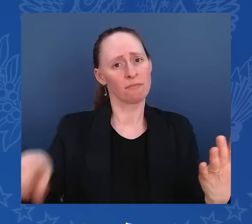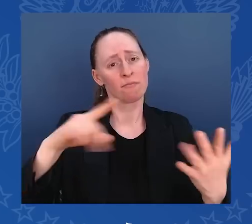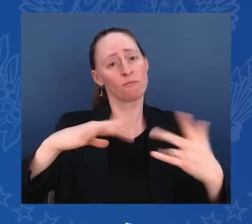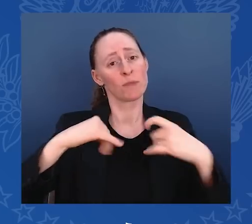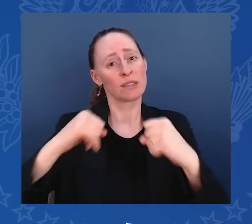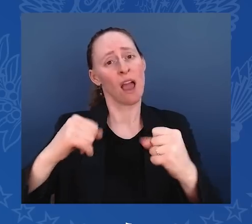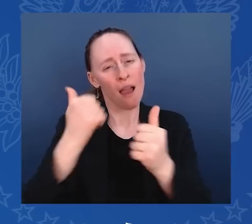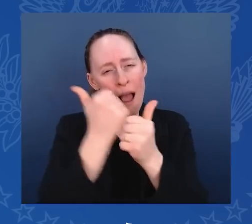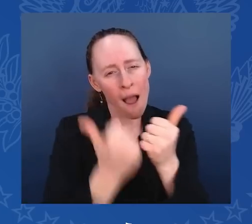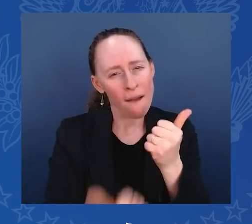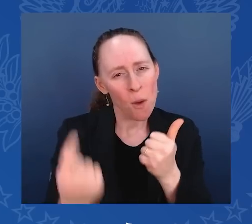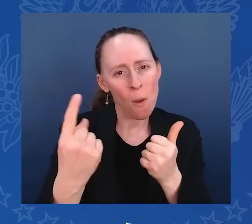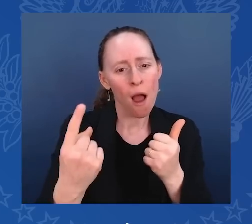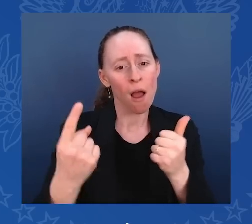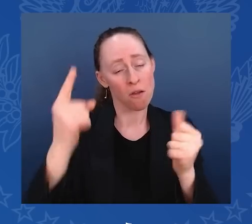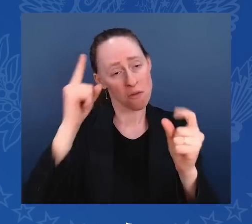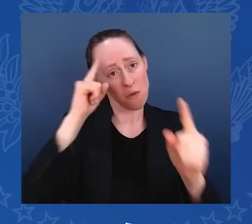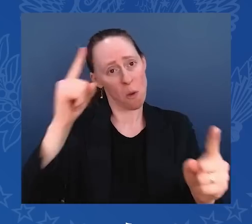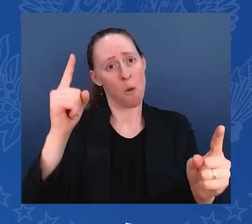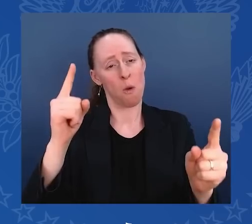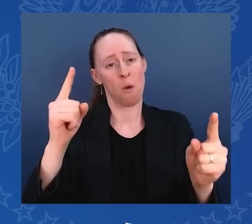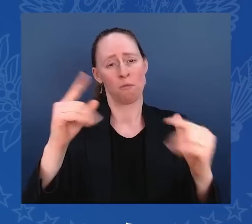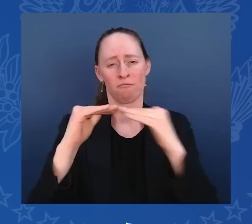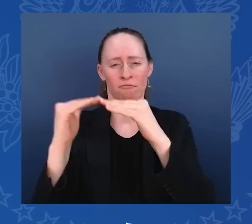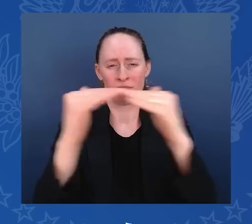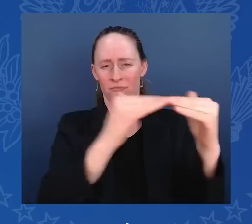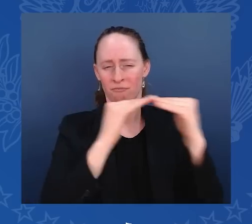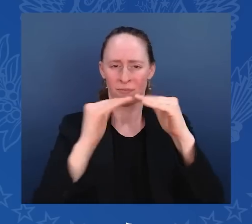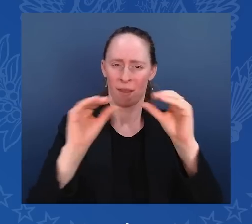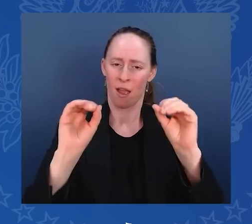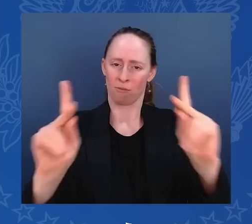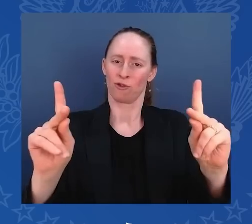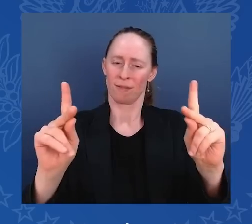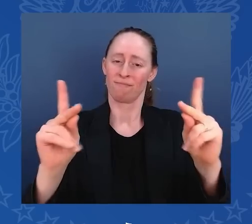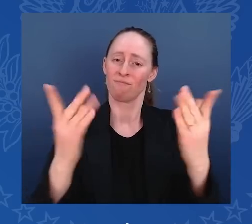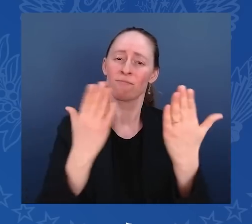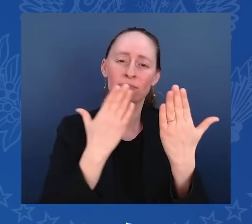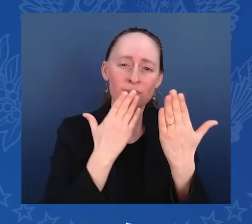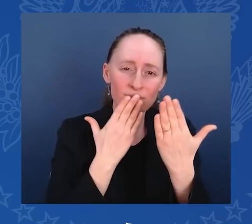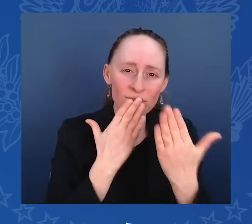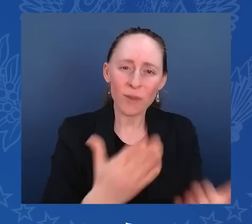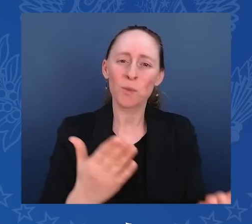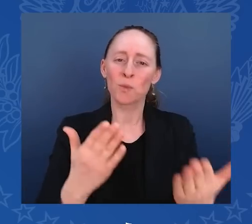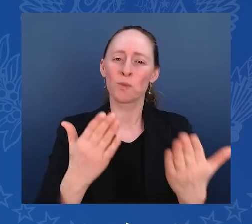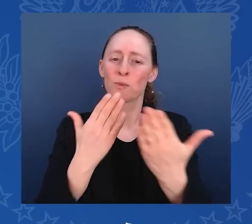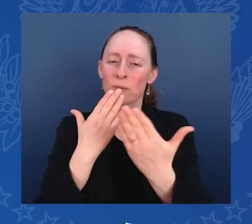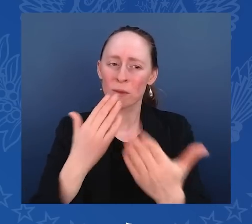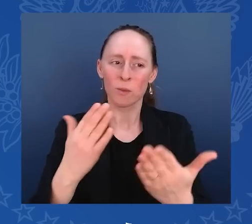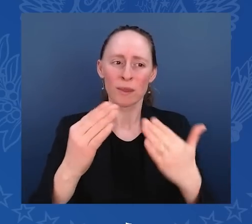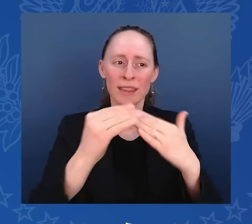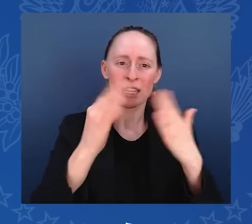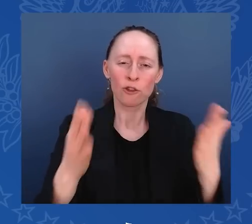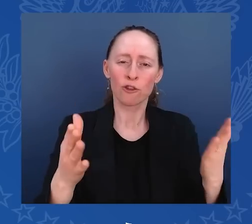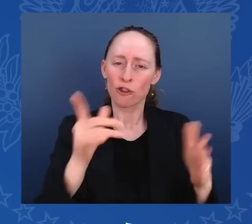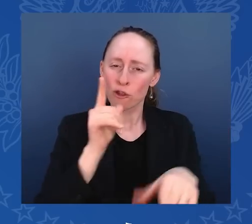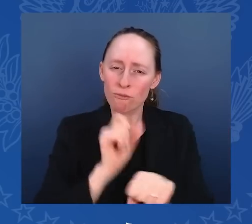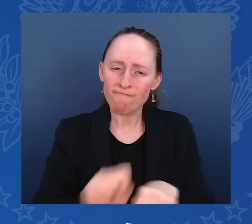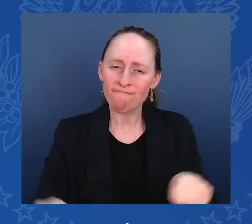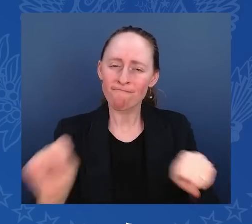So, thank you all and all the leaders in this room for all you've done. It wouldn't have gotten it done without you guys. Thanks for the recommendations and all the help.